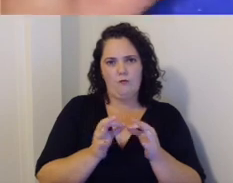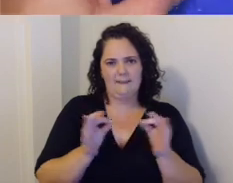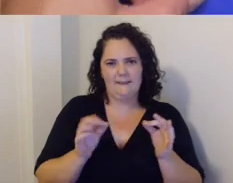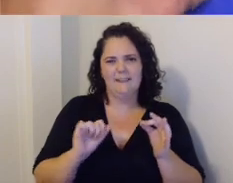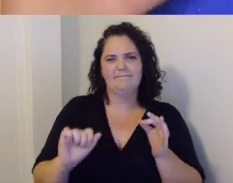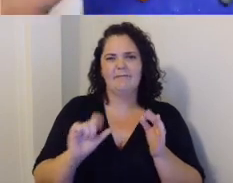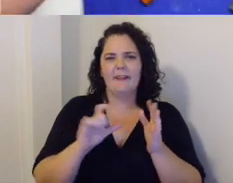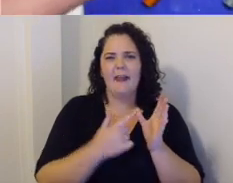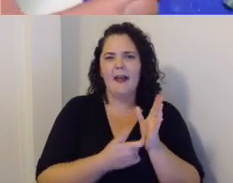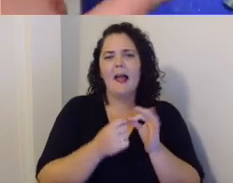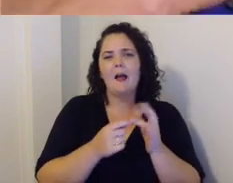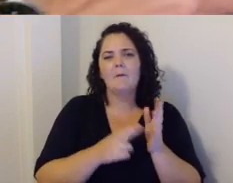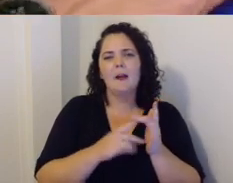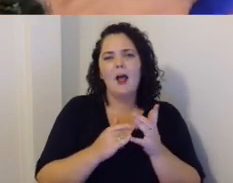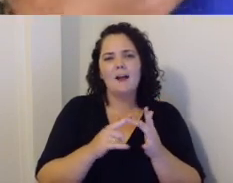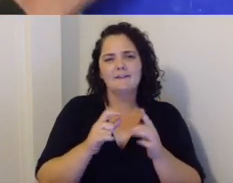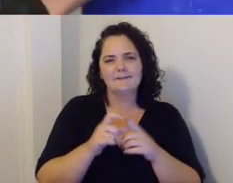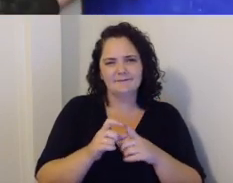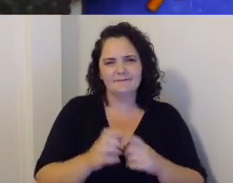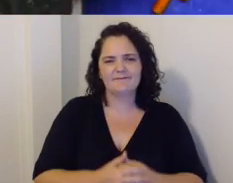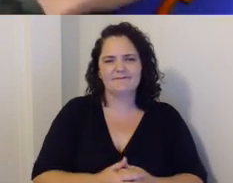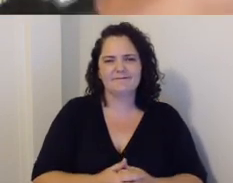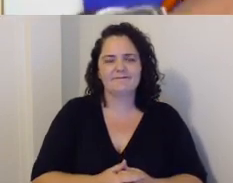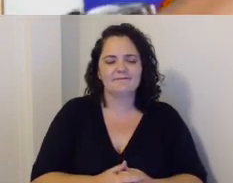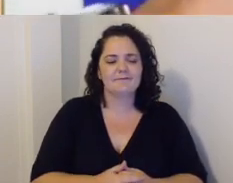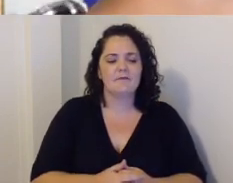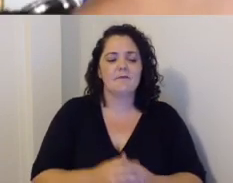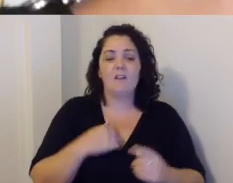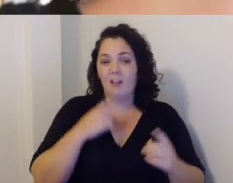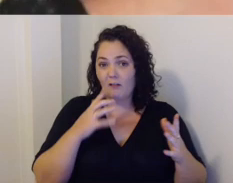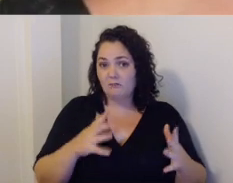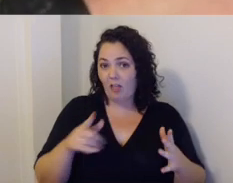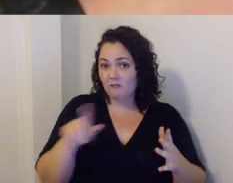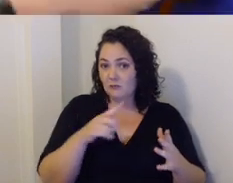now a lot of you drawing at home will be working in graphite uh this evening I'm not